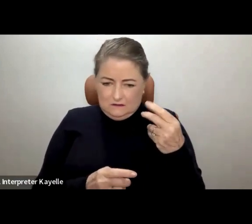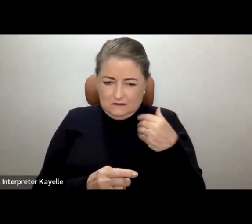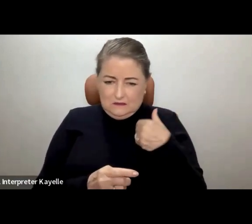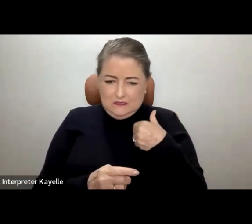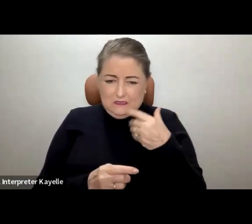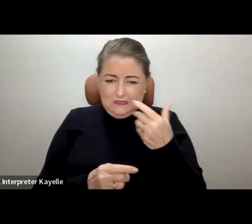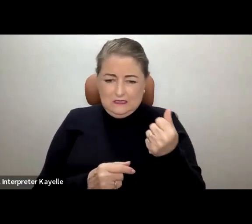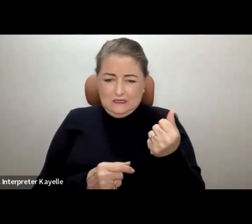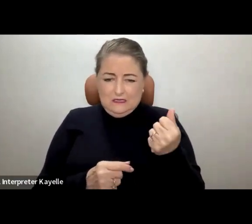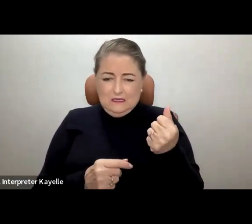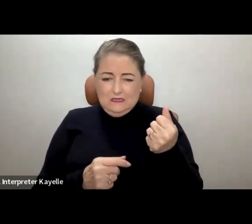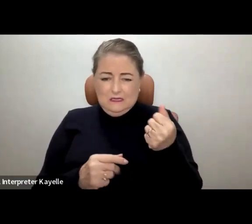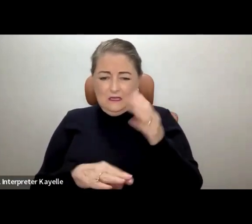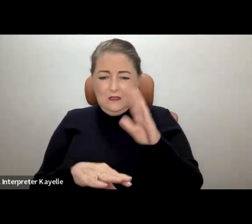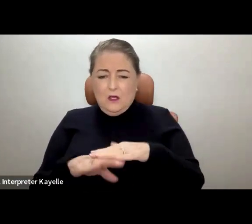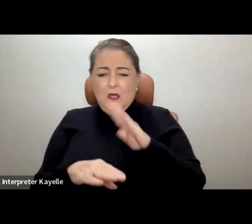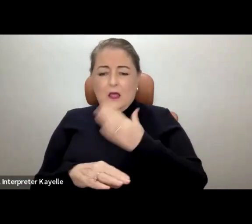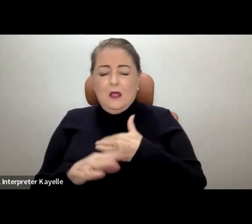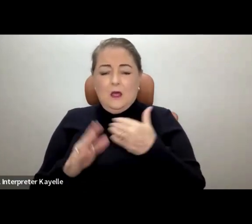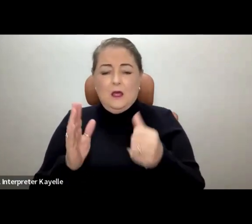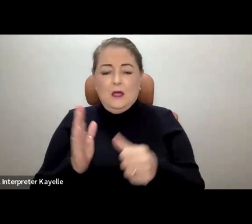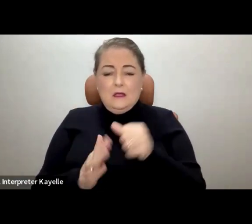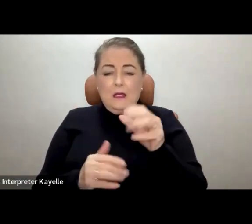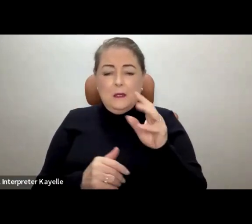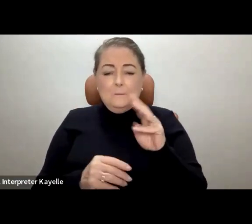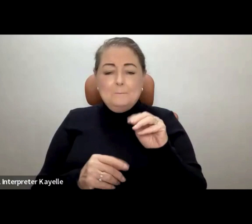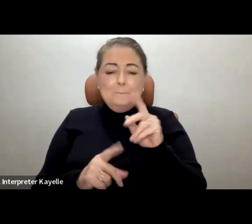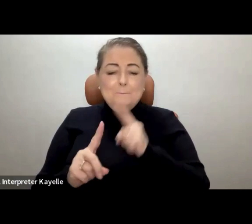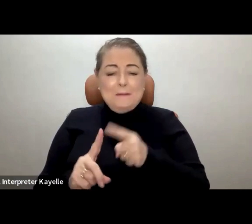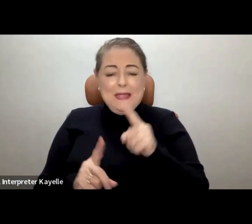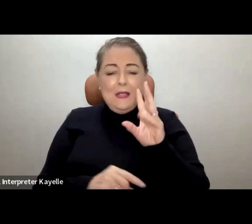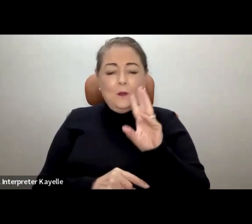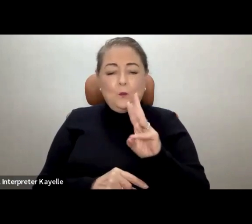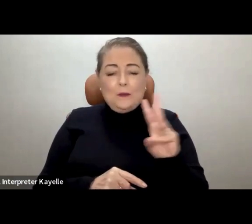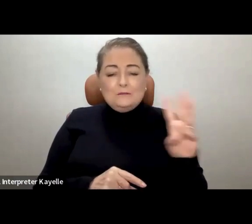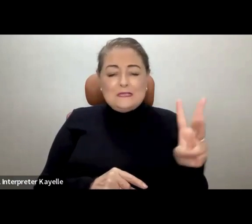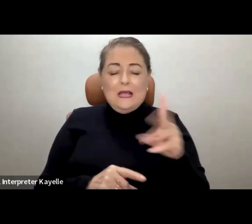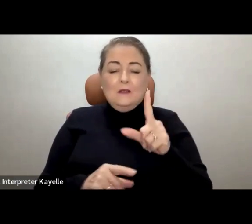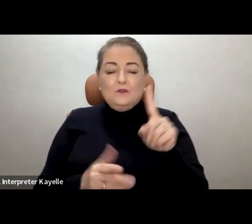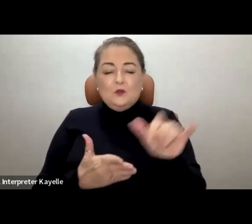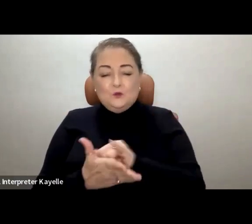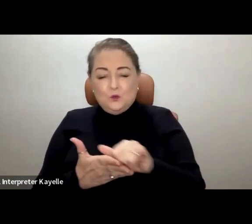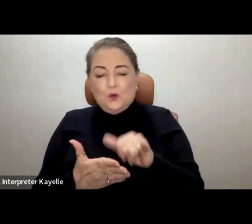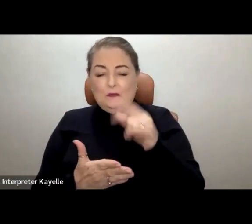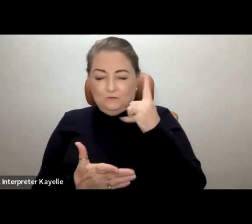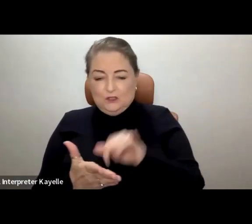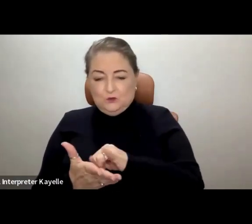else. On our main our website, you're going to mostly going to the New York site for us New Yorkers here. But if you go to